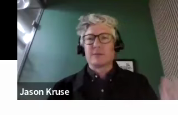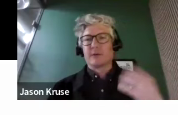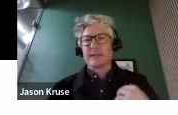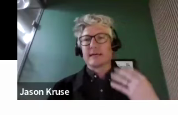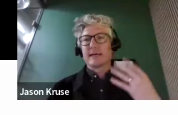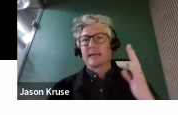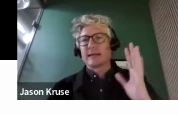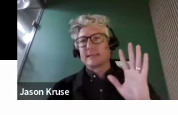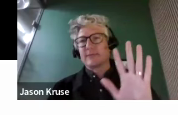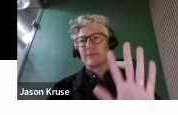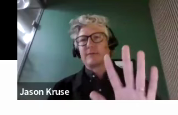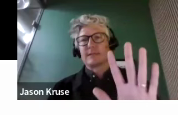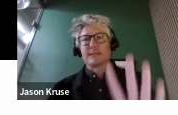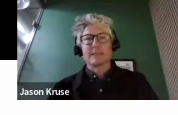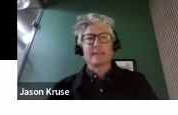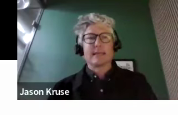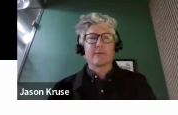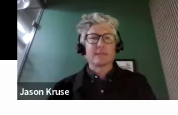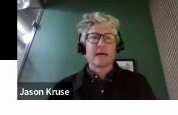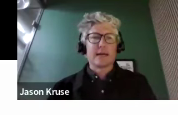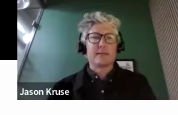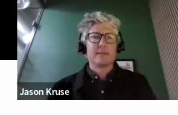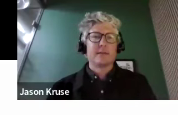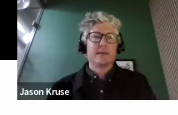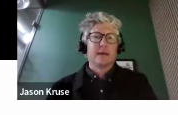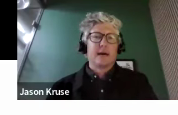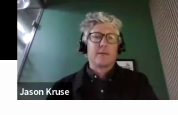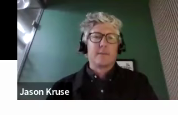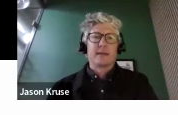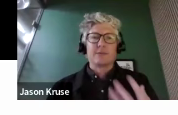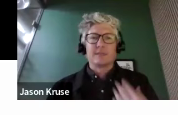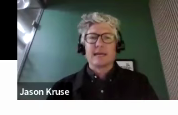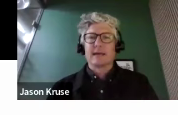and then views out so people on the inside can kind of see through offices and see the outside